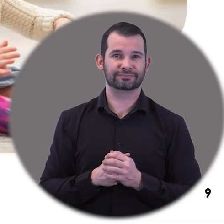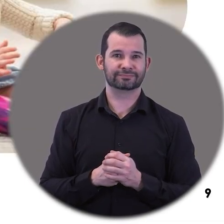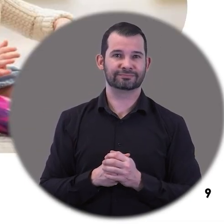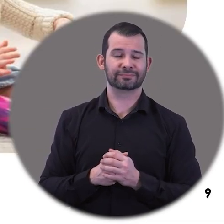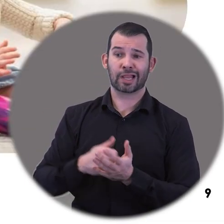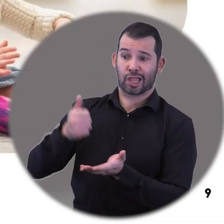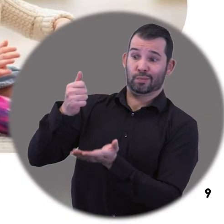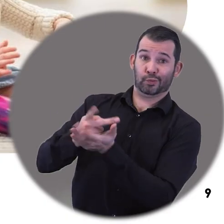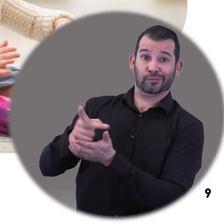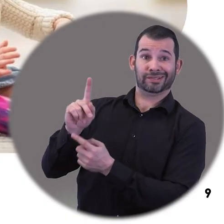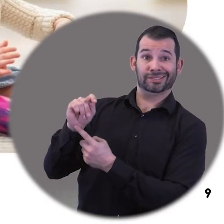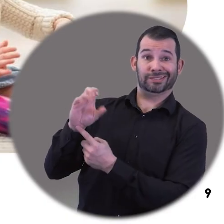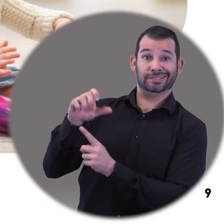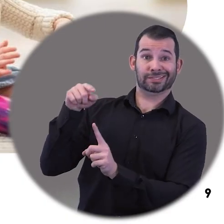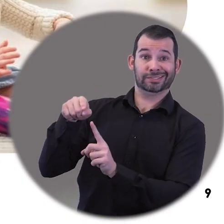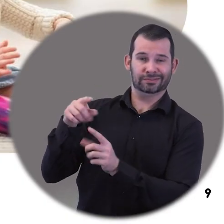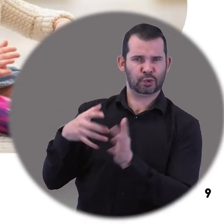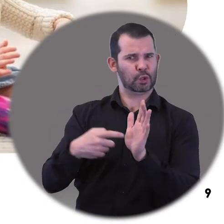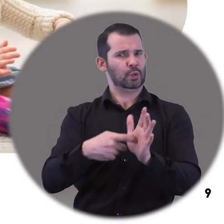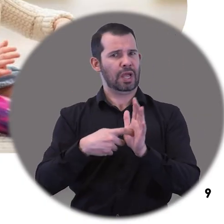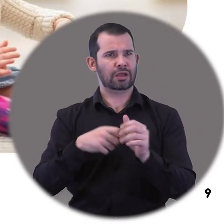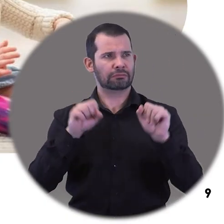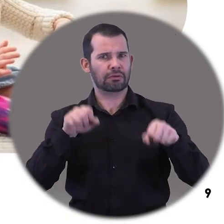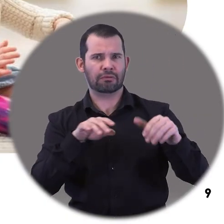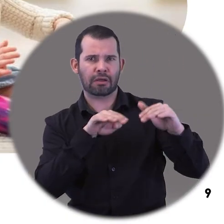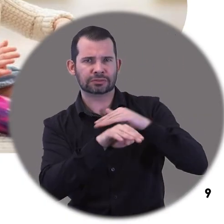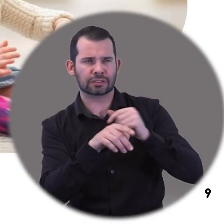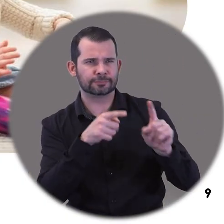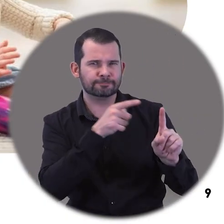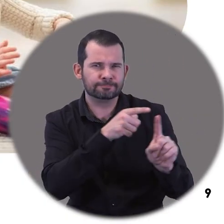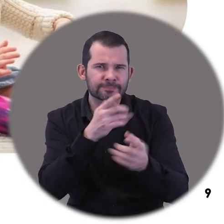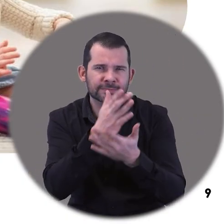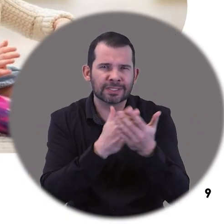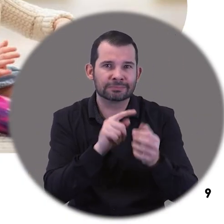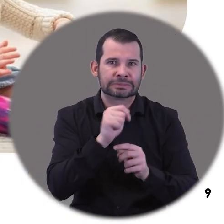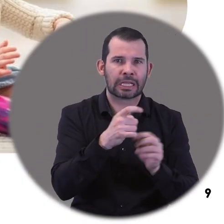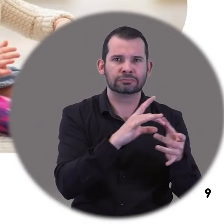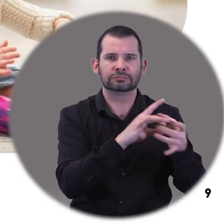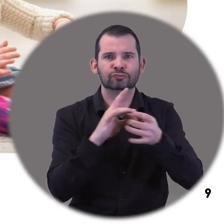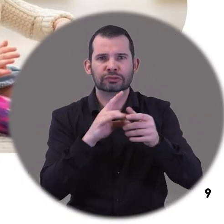Approval for the DTC is required to access certain tax-related measures